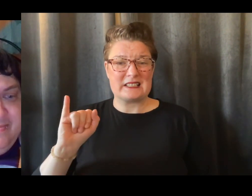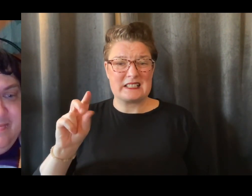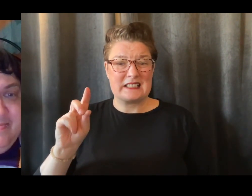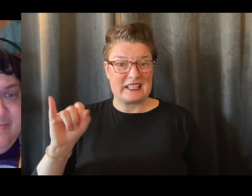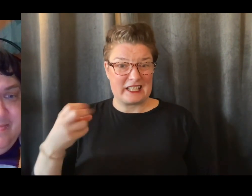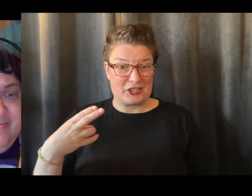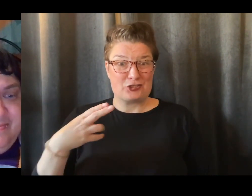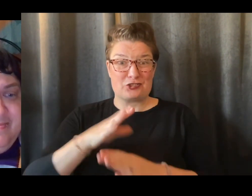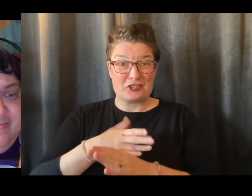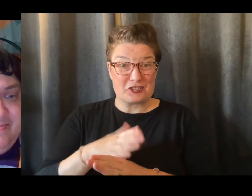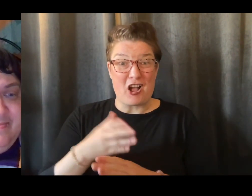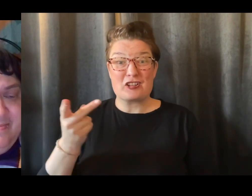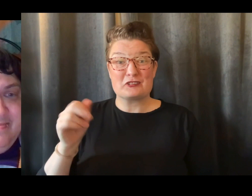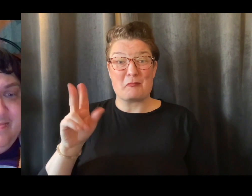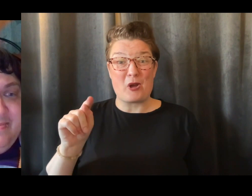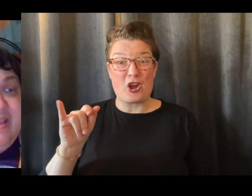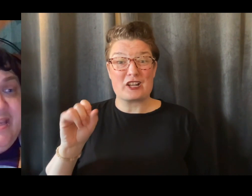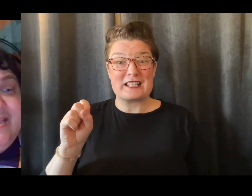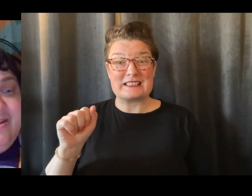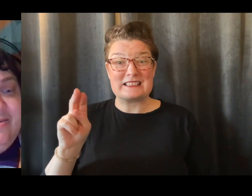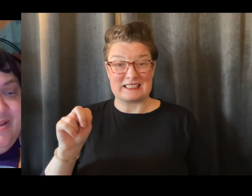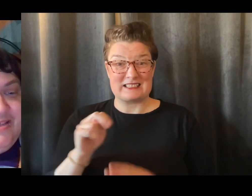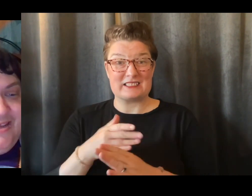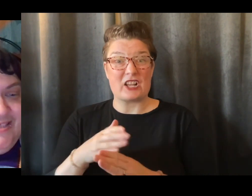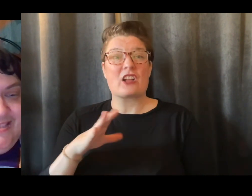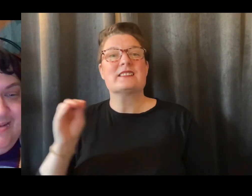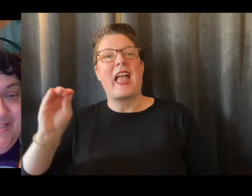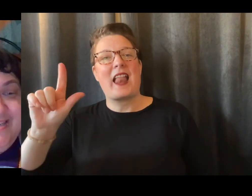Nomy: And Ladino, one of the songs they sang was Ladino. Rebekah: Mm-hmm. Nomy: Yeah.